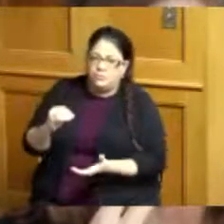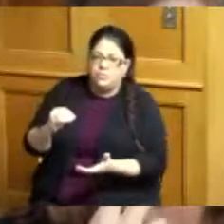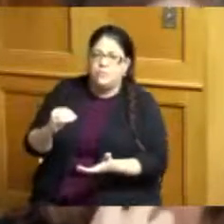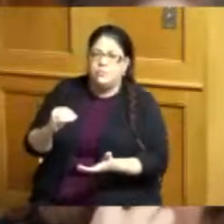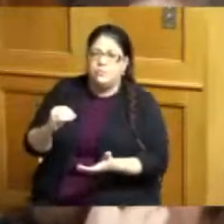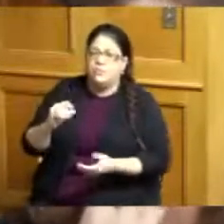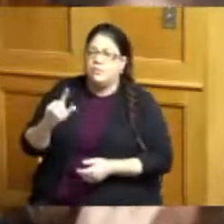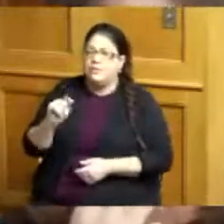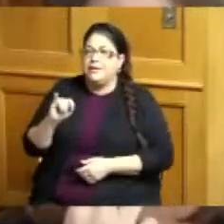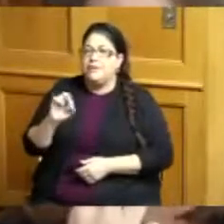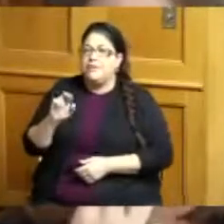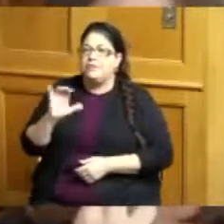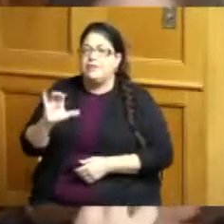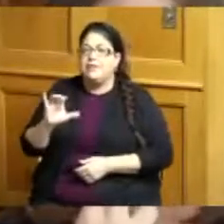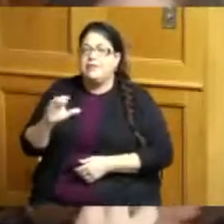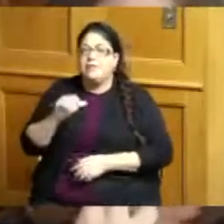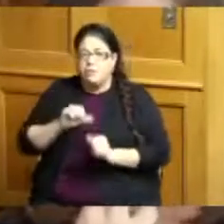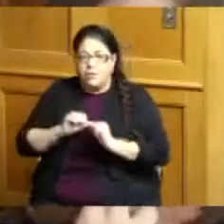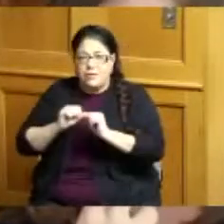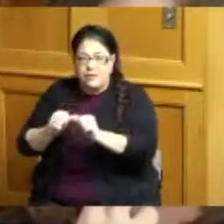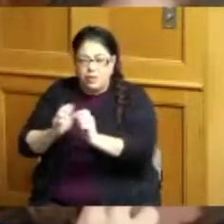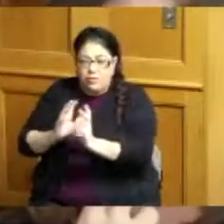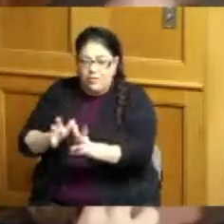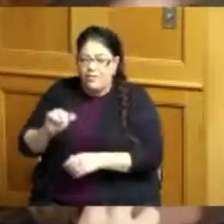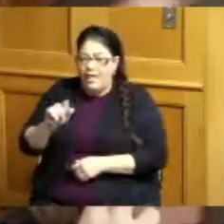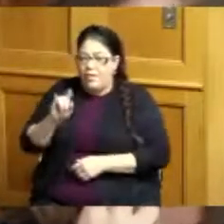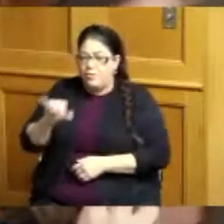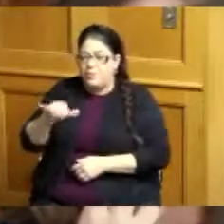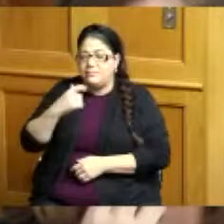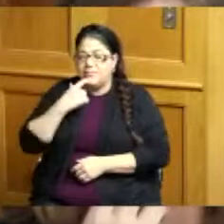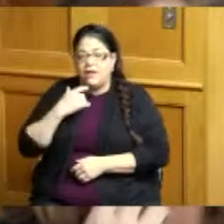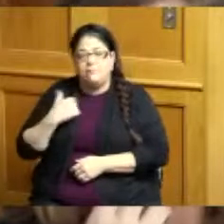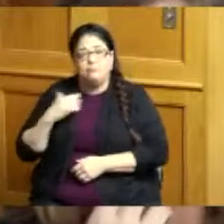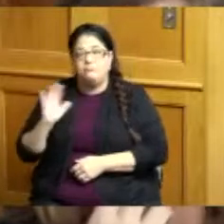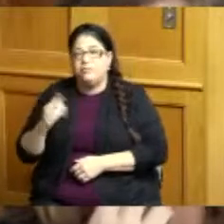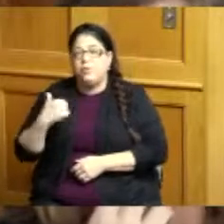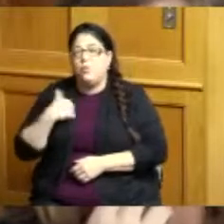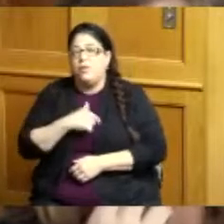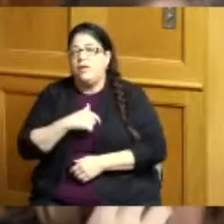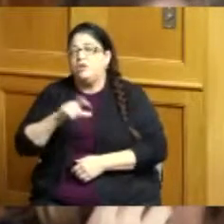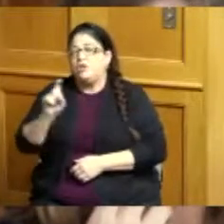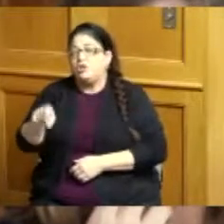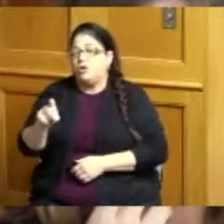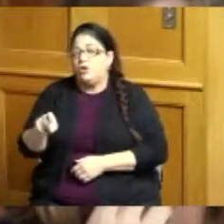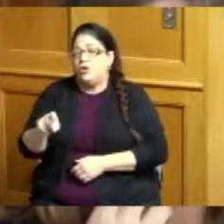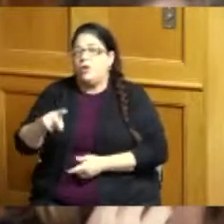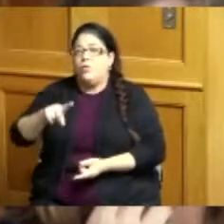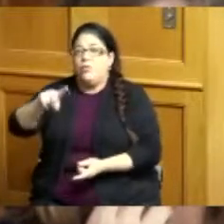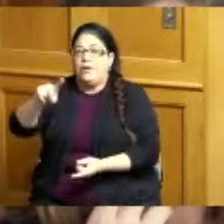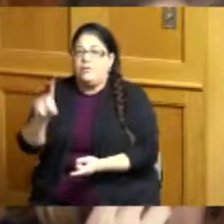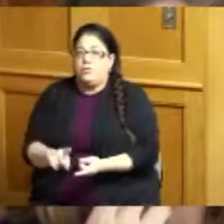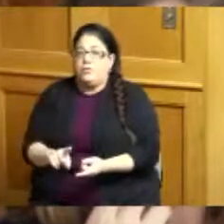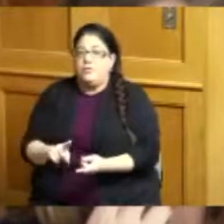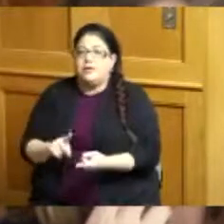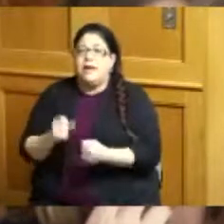the TIRC to continue as is Alloy said we should basically reduce this the number of years for this